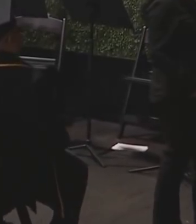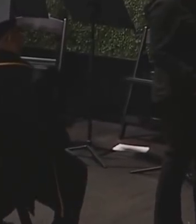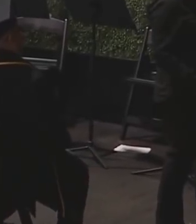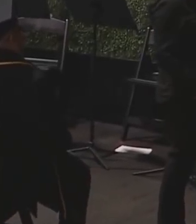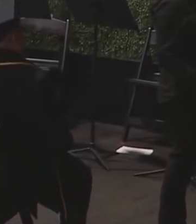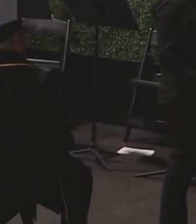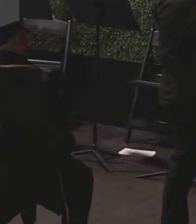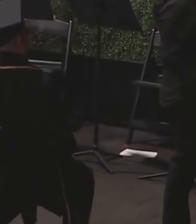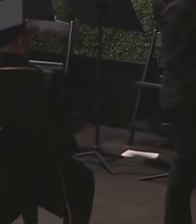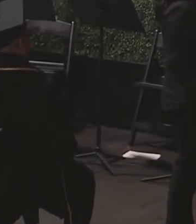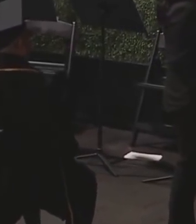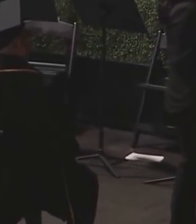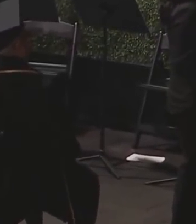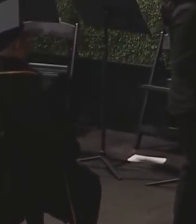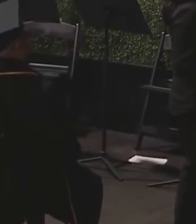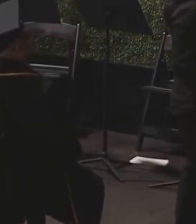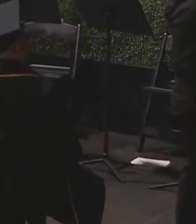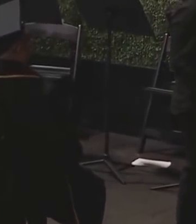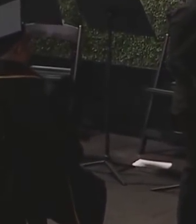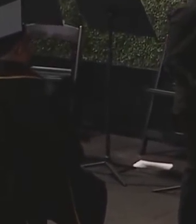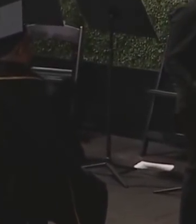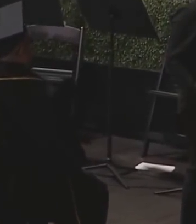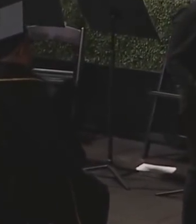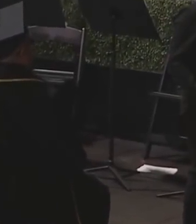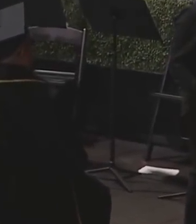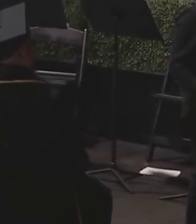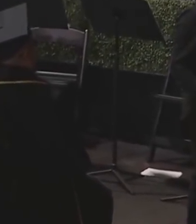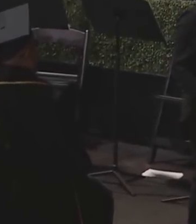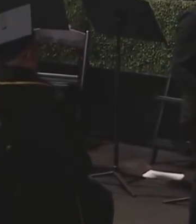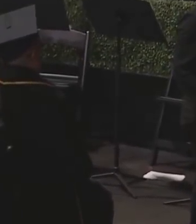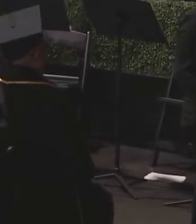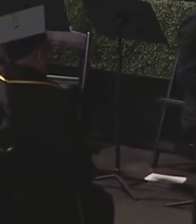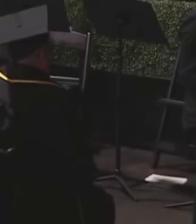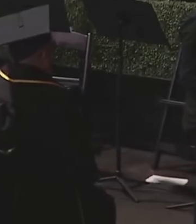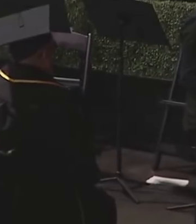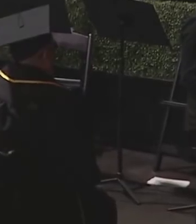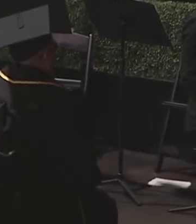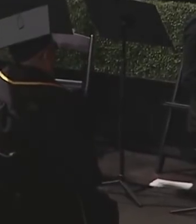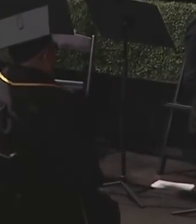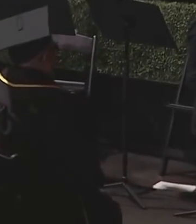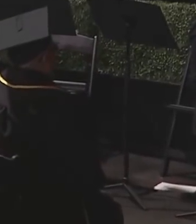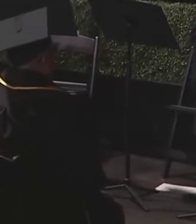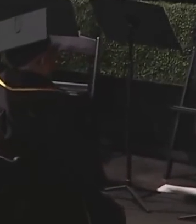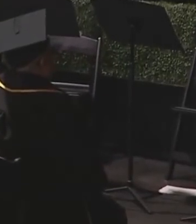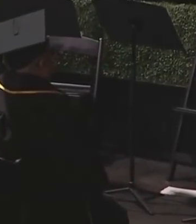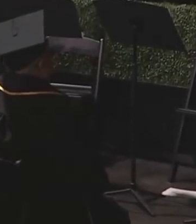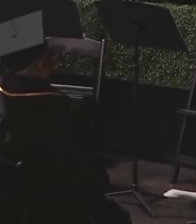DEGREE AND ALL RIGHT, NOW THE CANDIDATES FOR THE DOCTOR OF EDUCATION EDUCATIONAL LEADERSHIP WILL BE HUNTED ON STAGE.